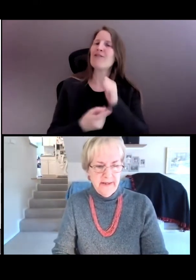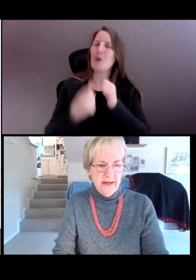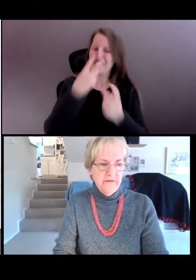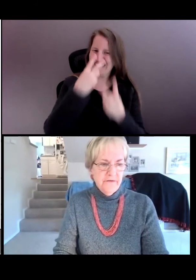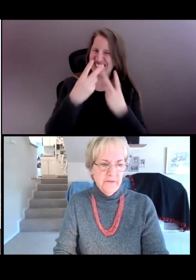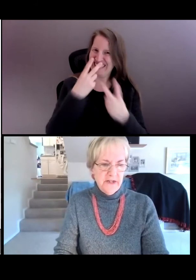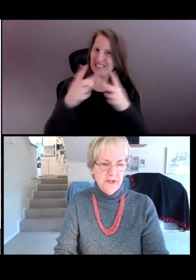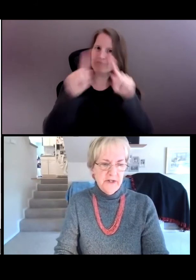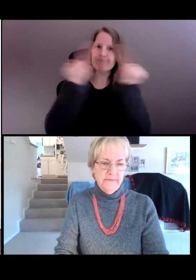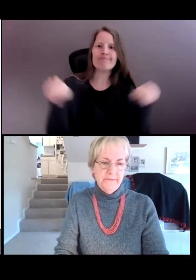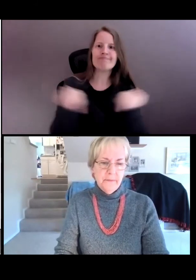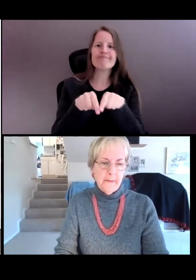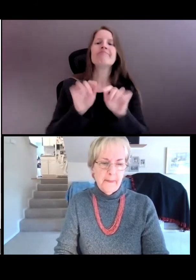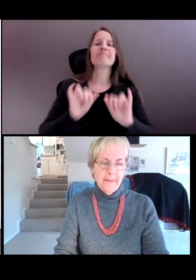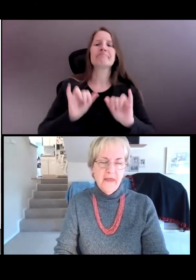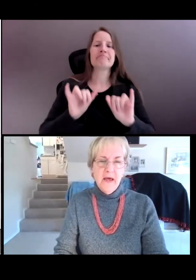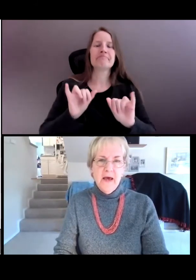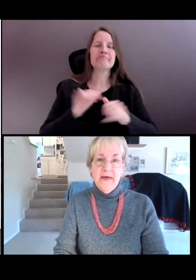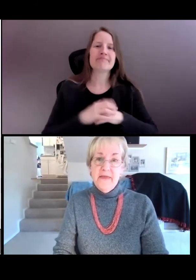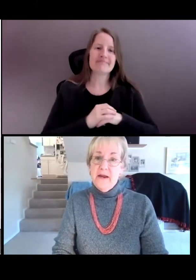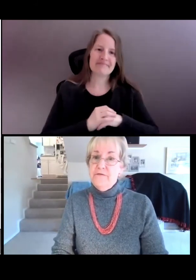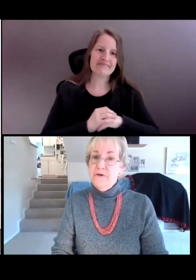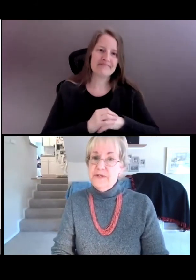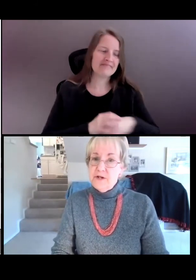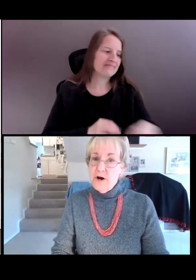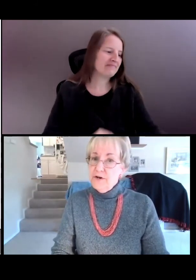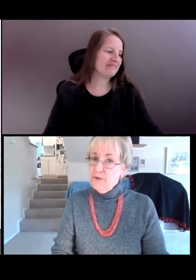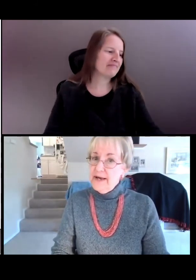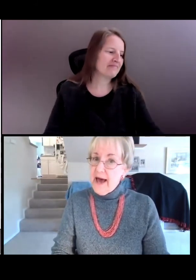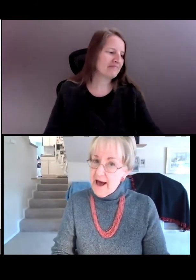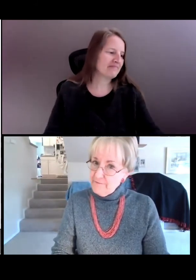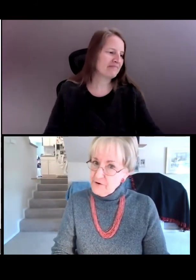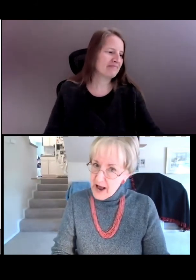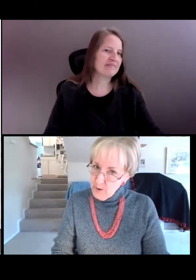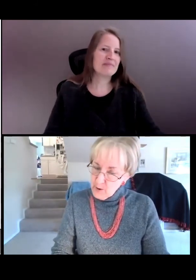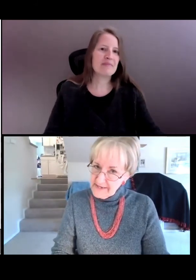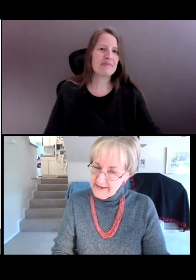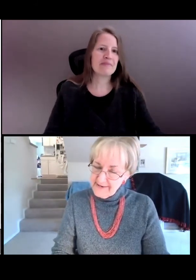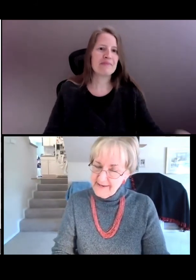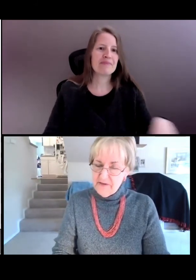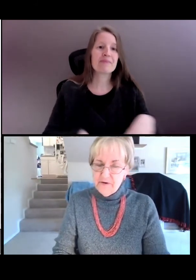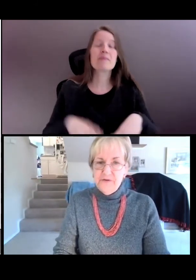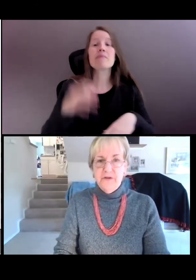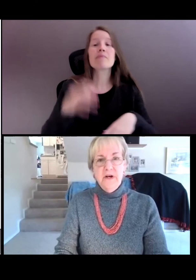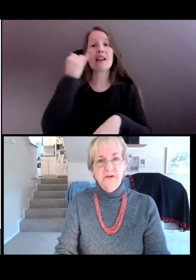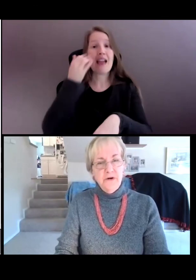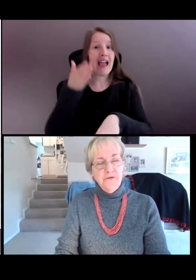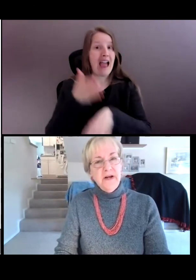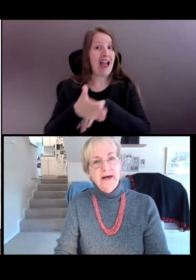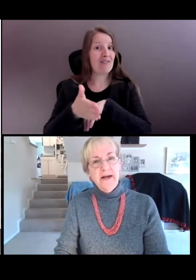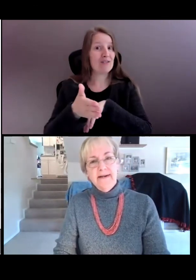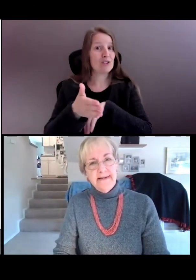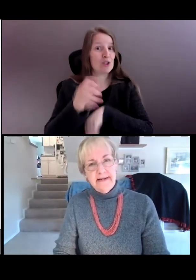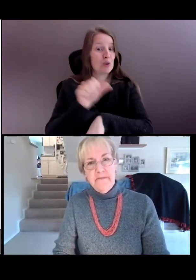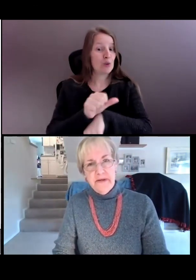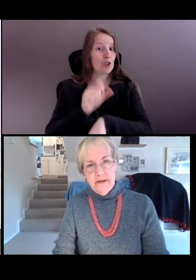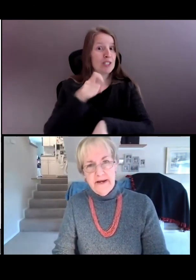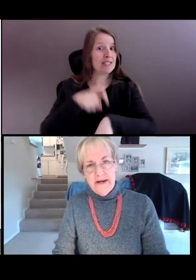the information Then if you start doing after hours get-togethers don't forget accessibility